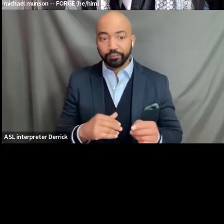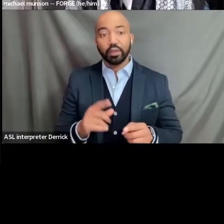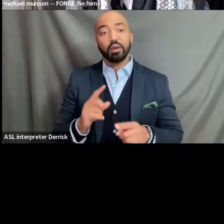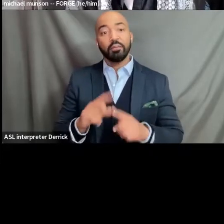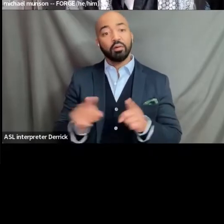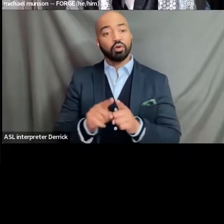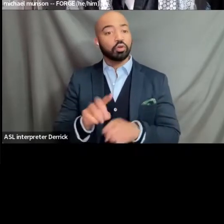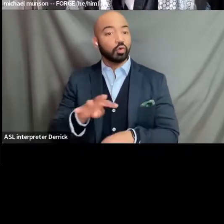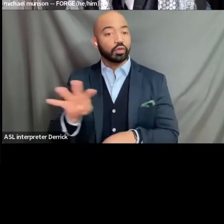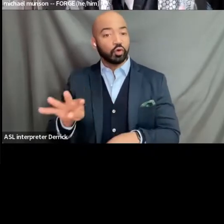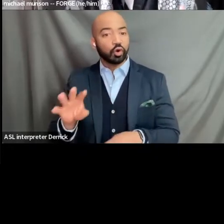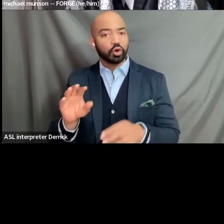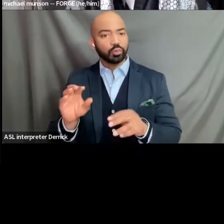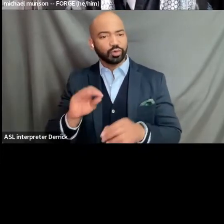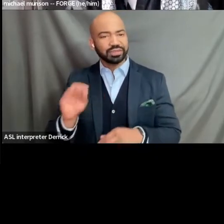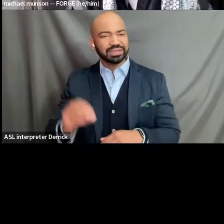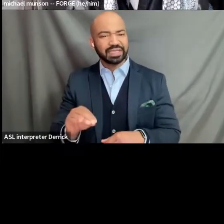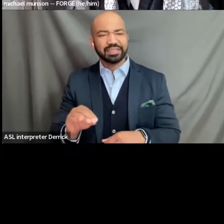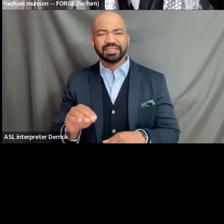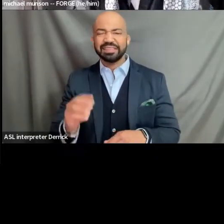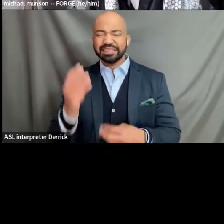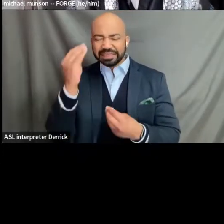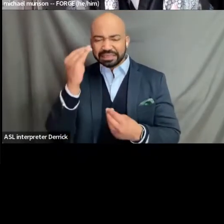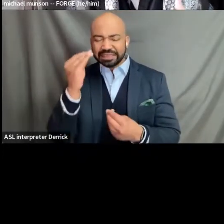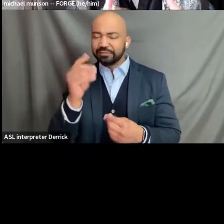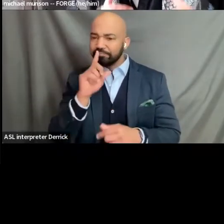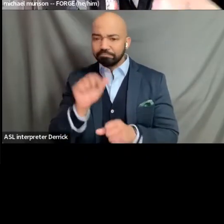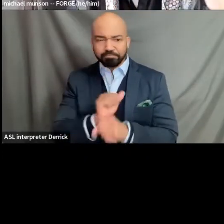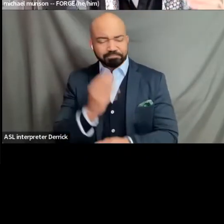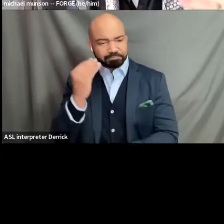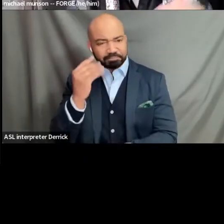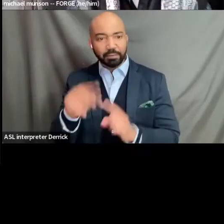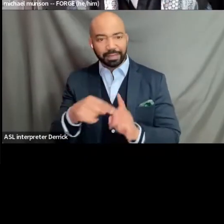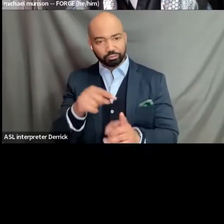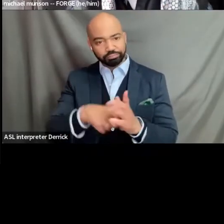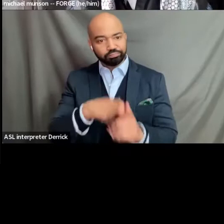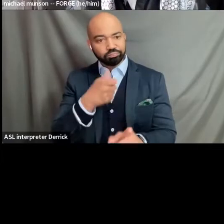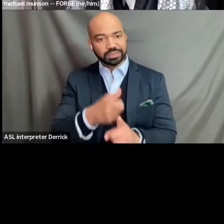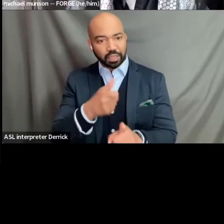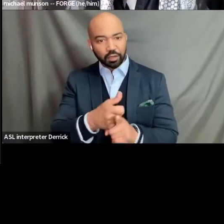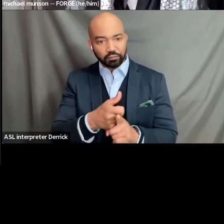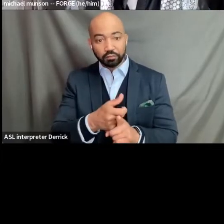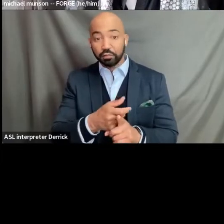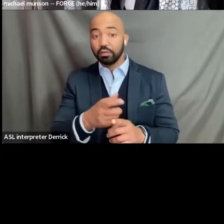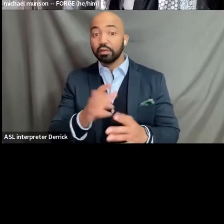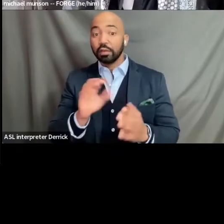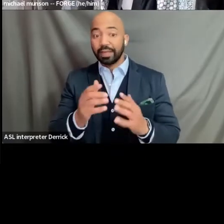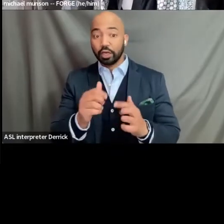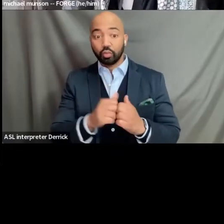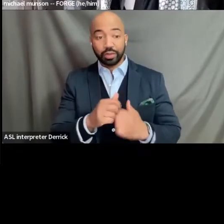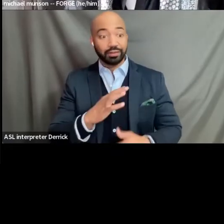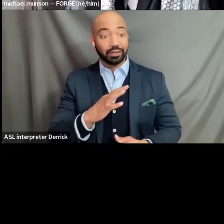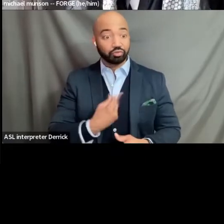even if they haven't made a suicide attempt. So again, much higher rates for trans kids than non-trans kids.